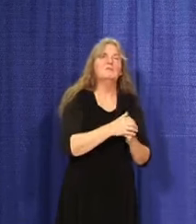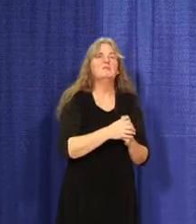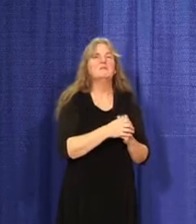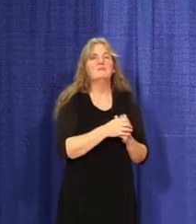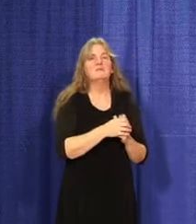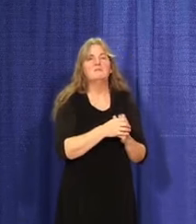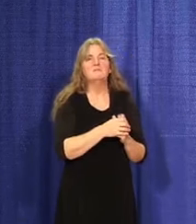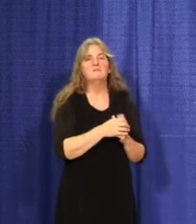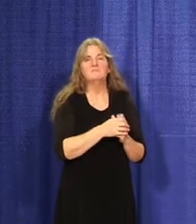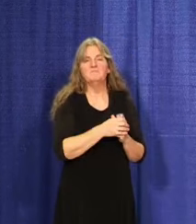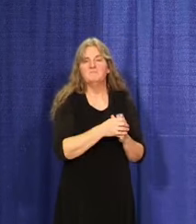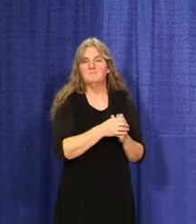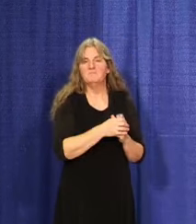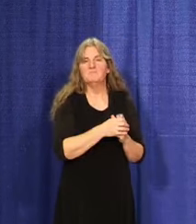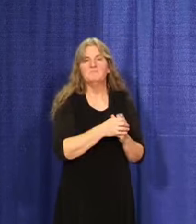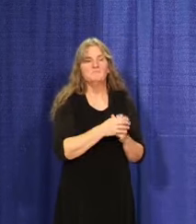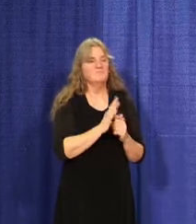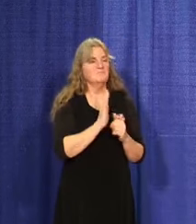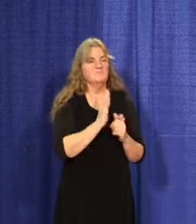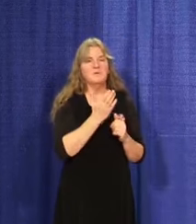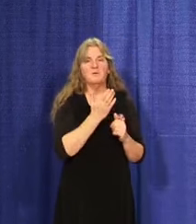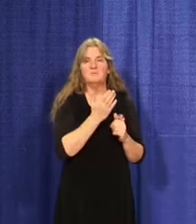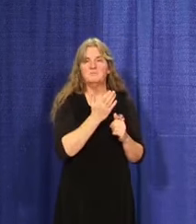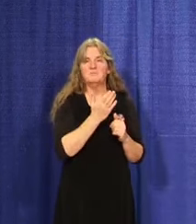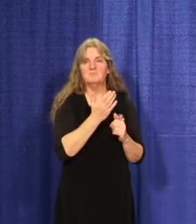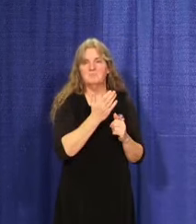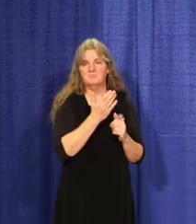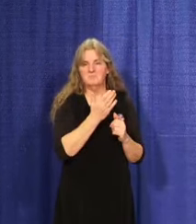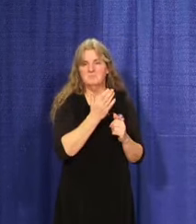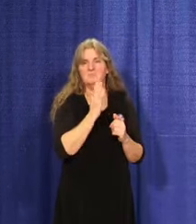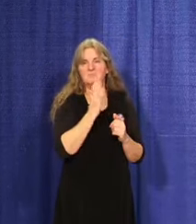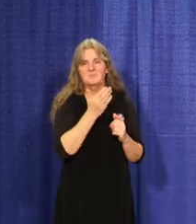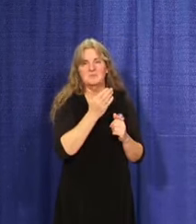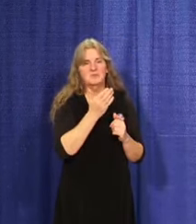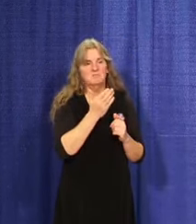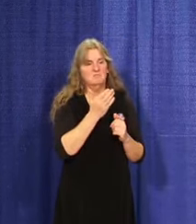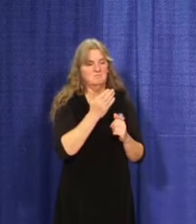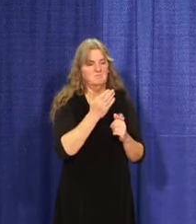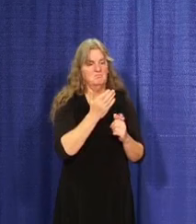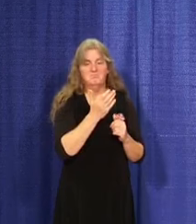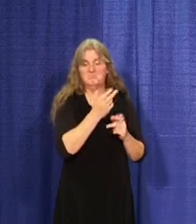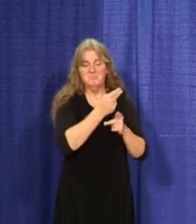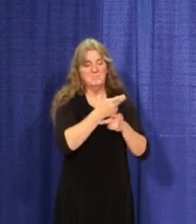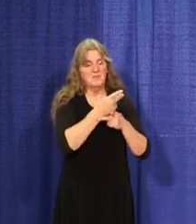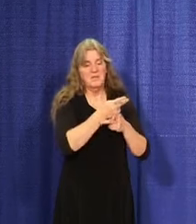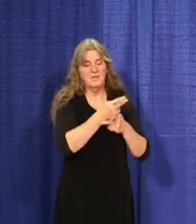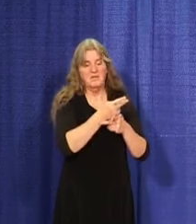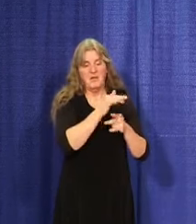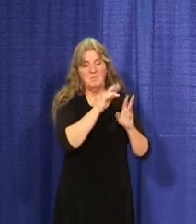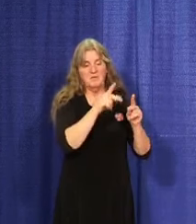unaffected and continued. So in that case, I think it was